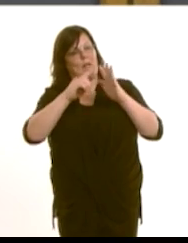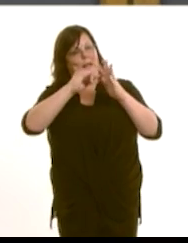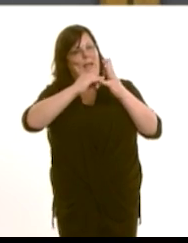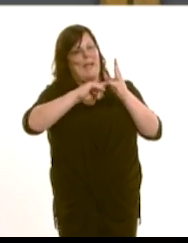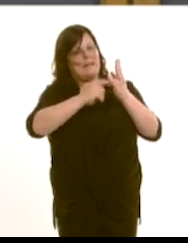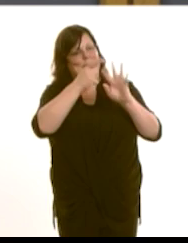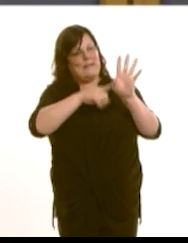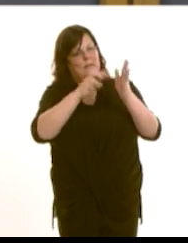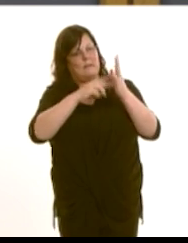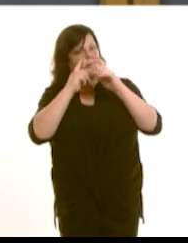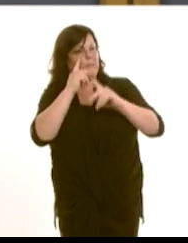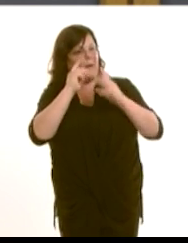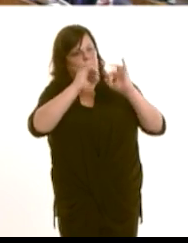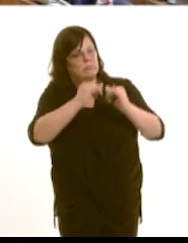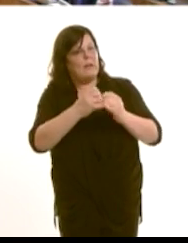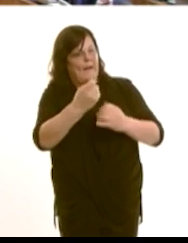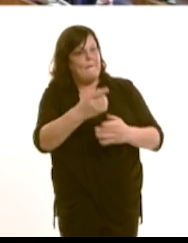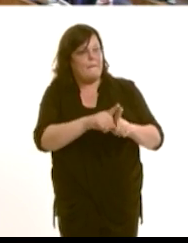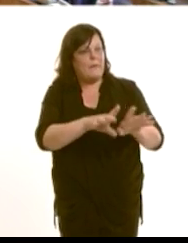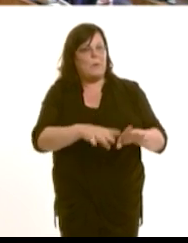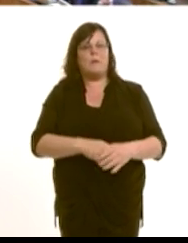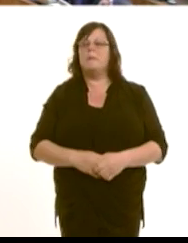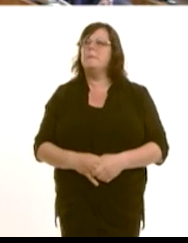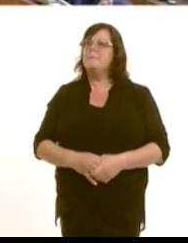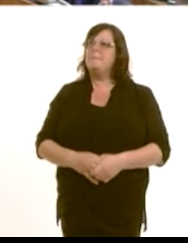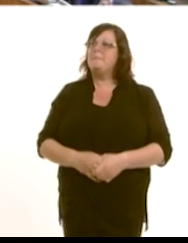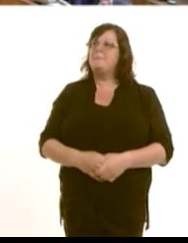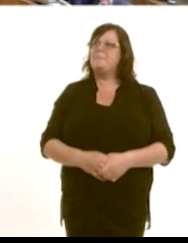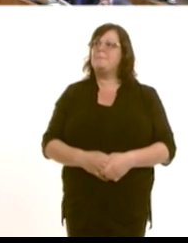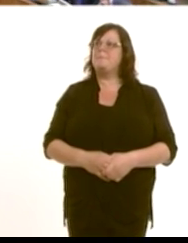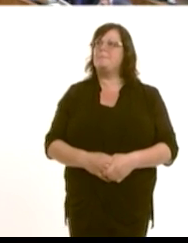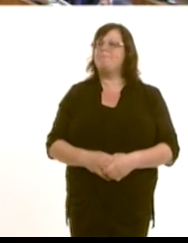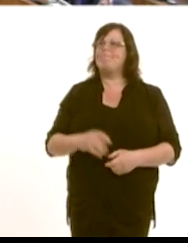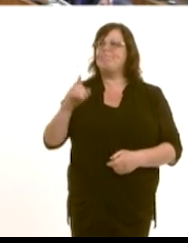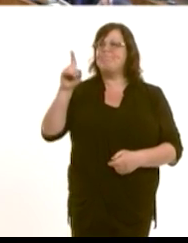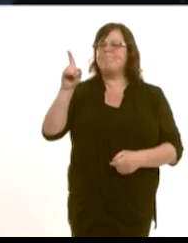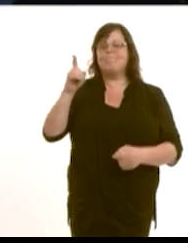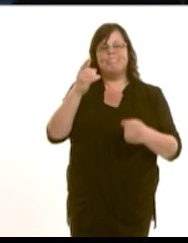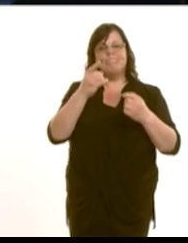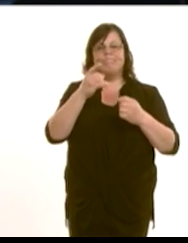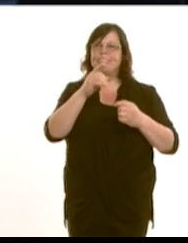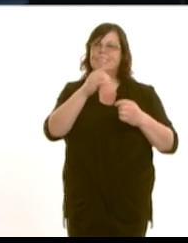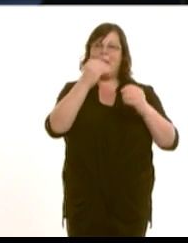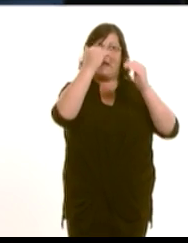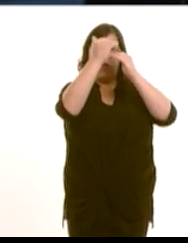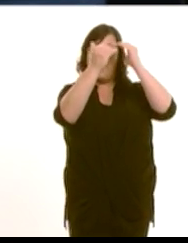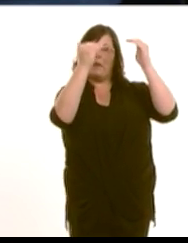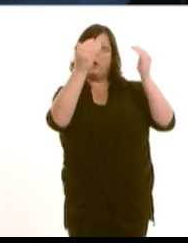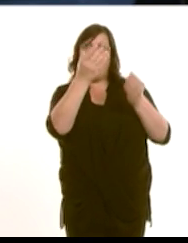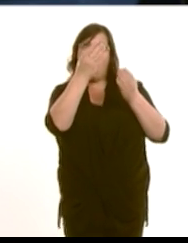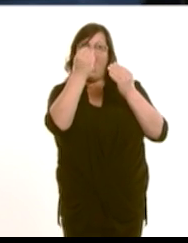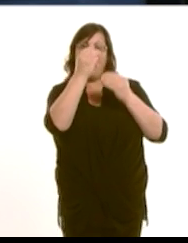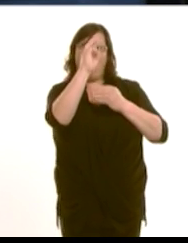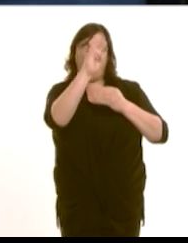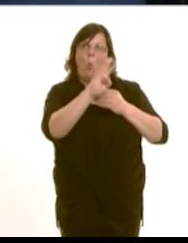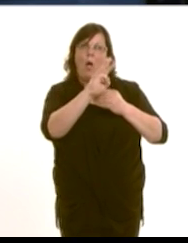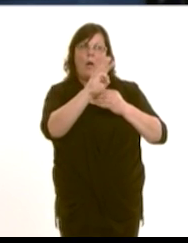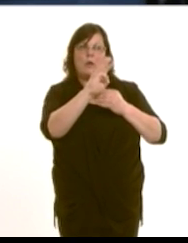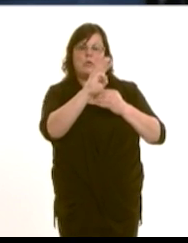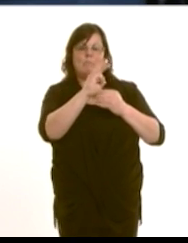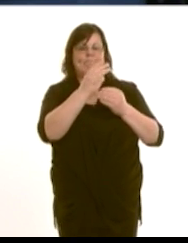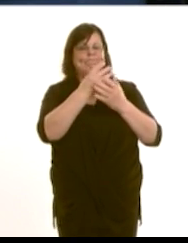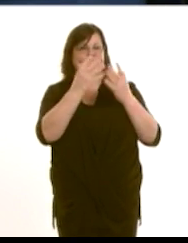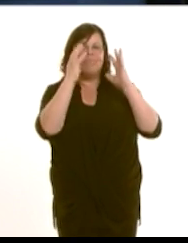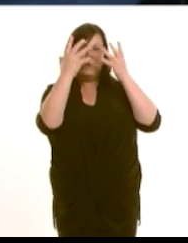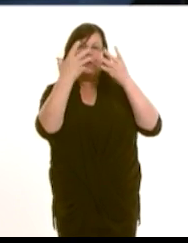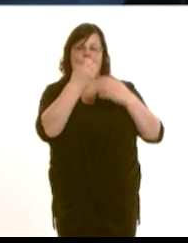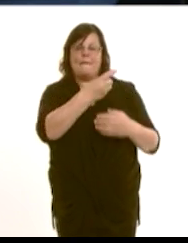Sian Gwenllian: There is serious concern amongst adults learning Welsh throughout the country